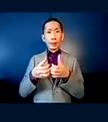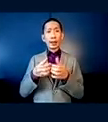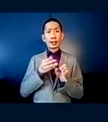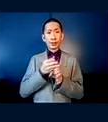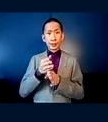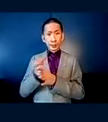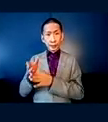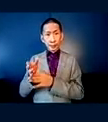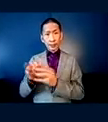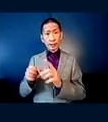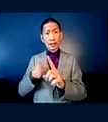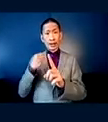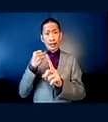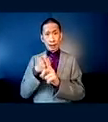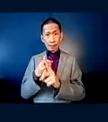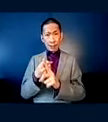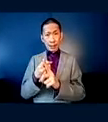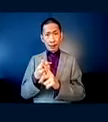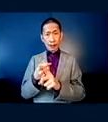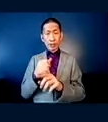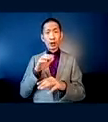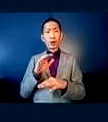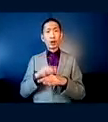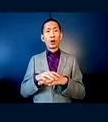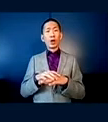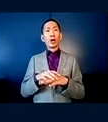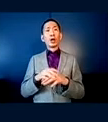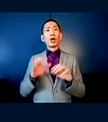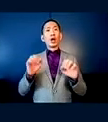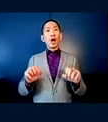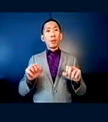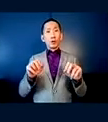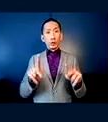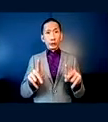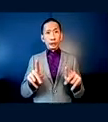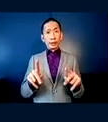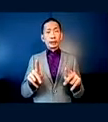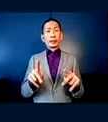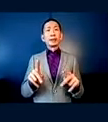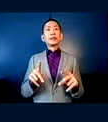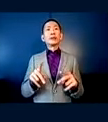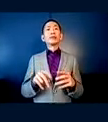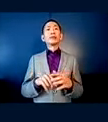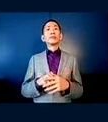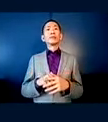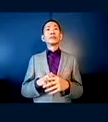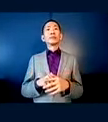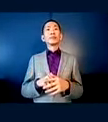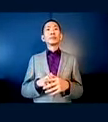DIFFERENT SORT OF POPULATION